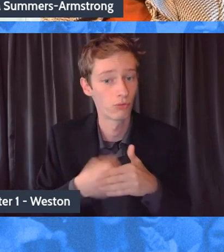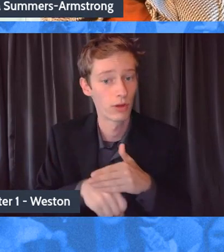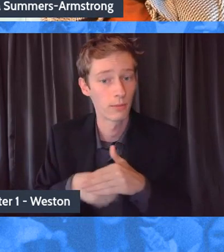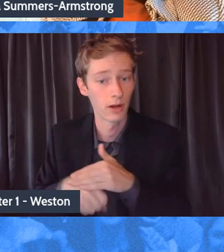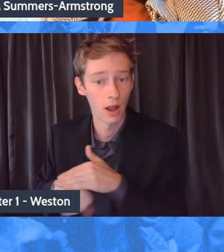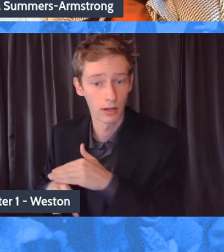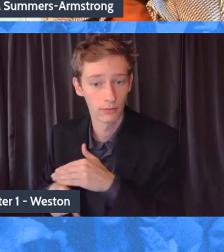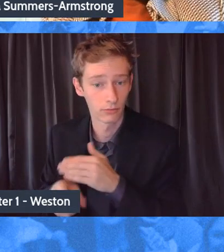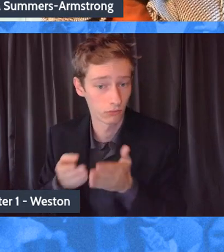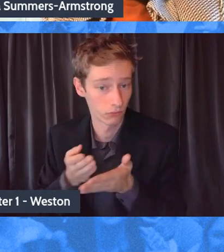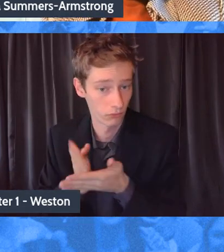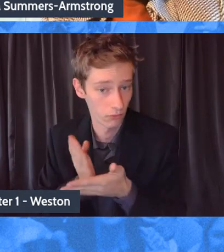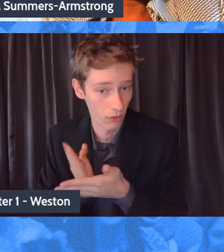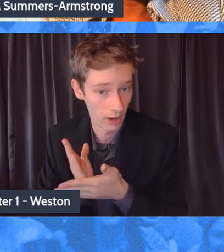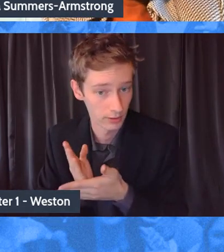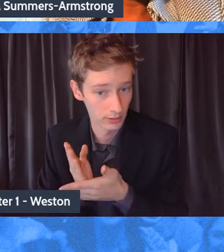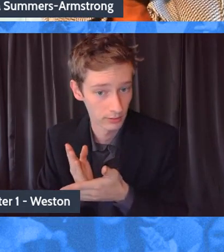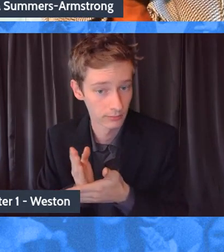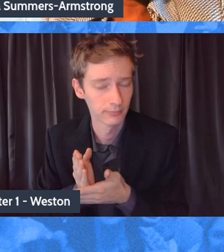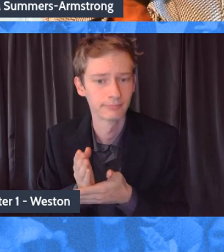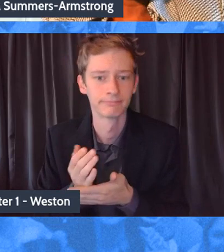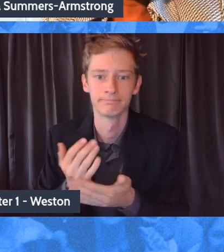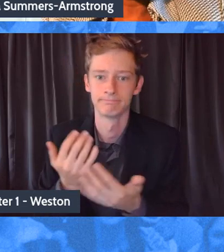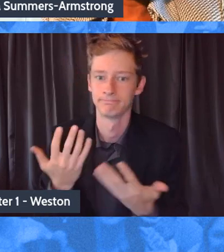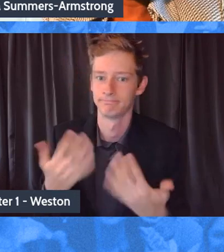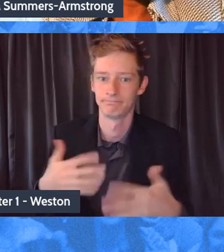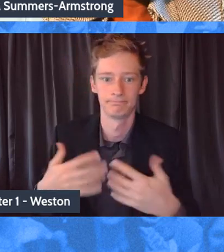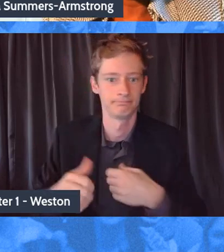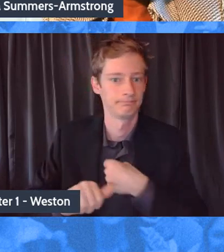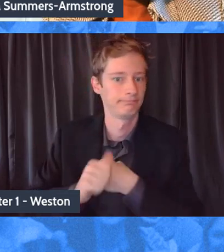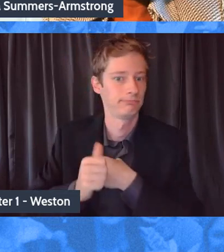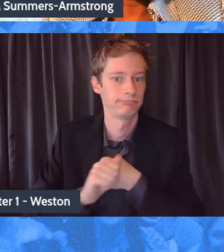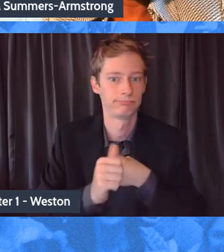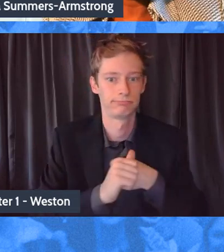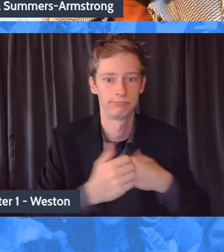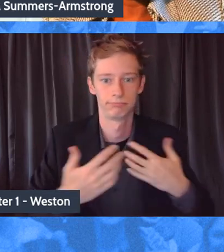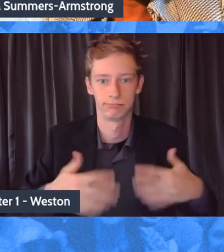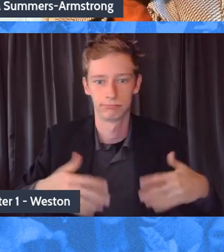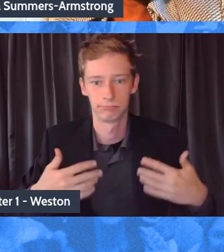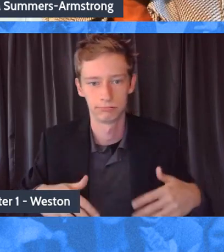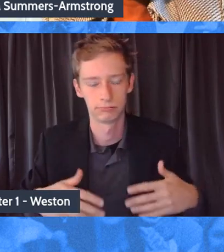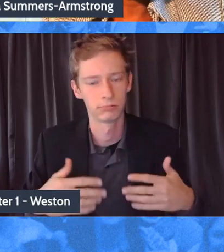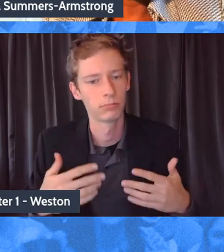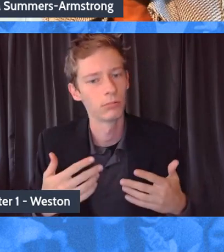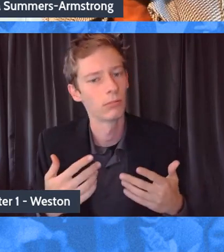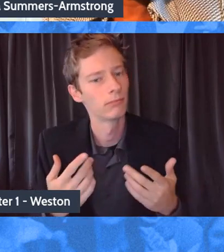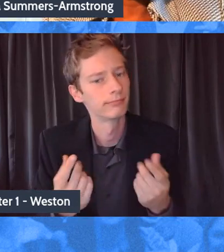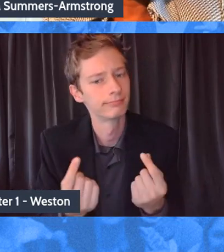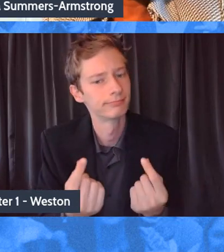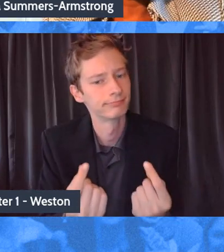What efforts are taking place on the ground to support those who need this important care